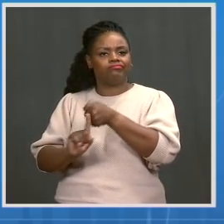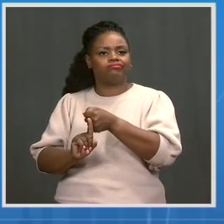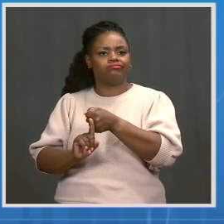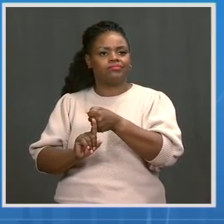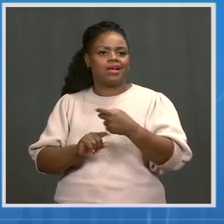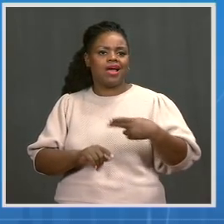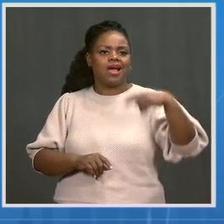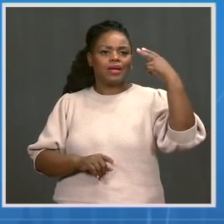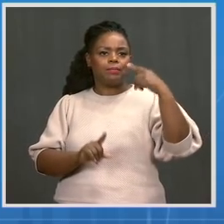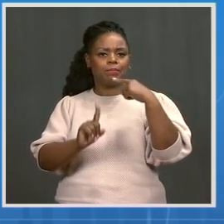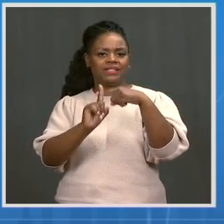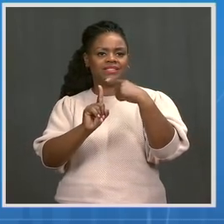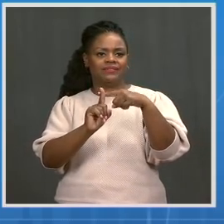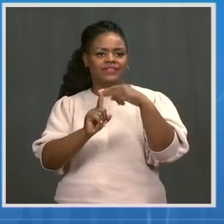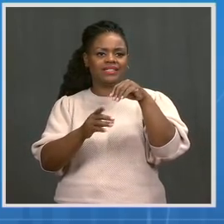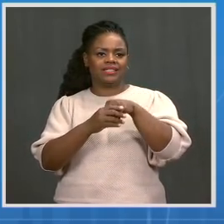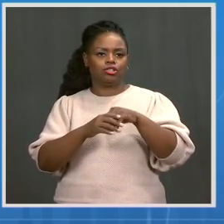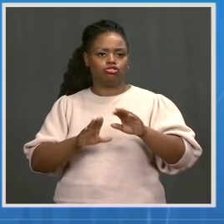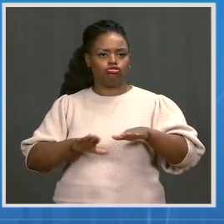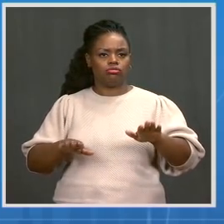among children 5 to 12 and young adults